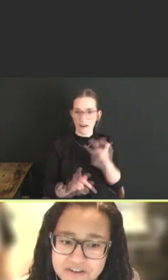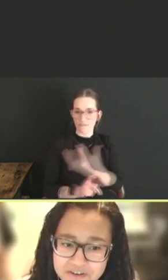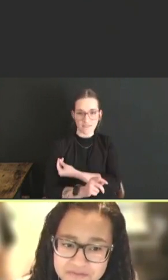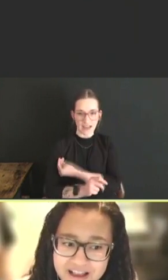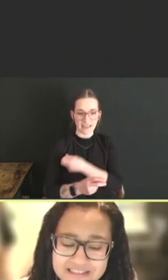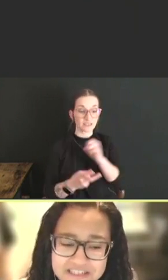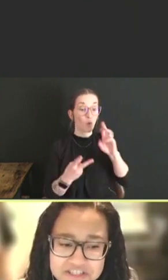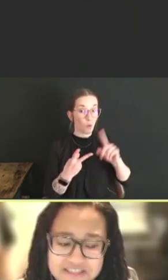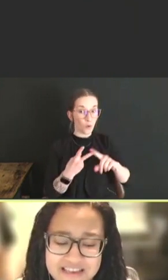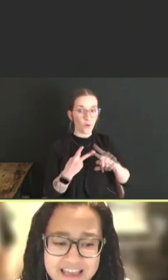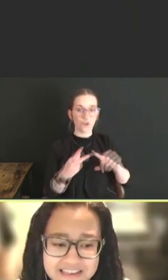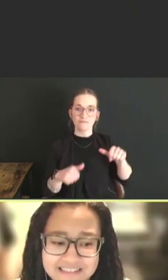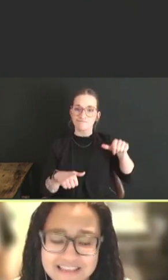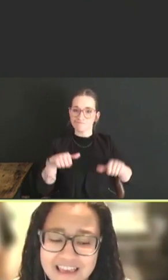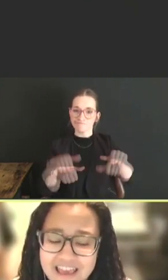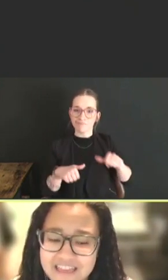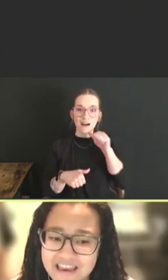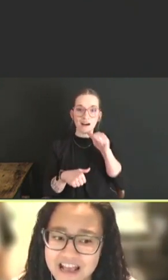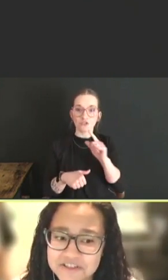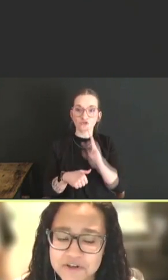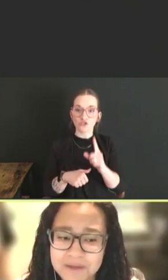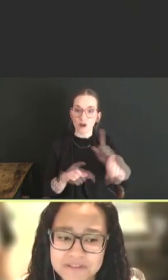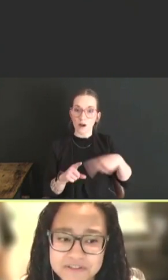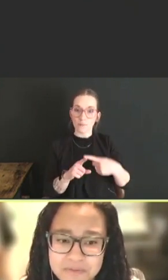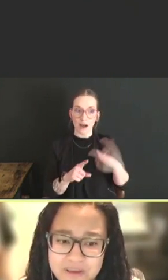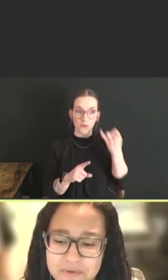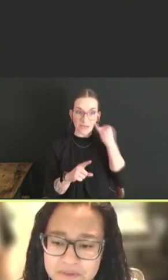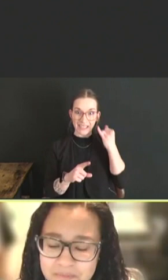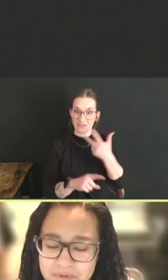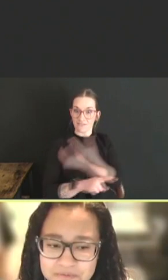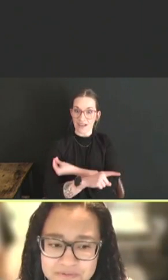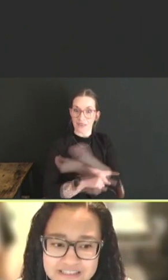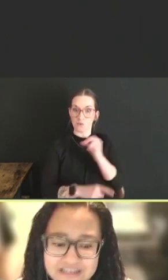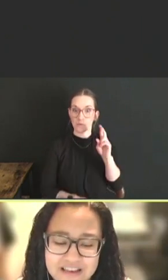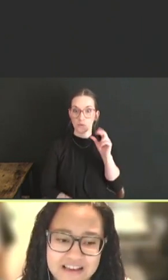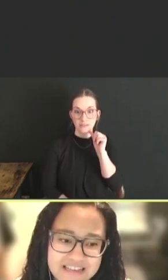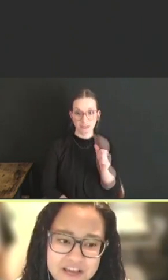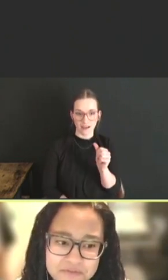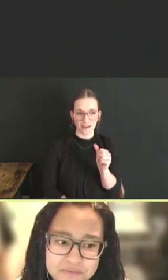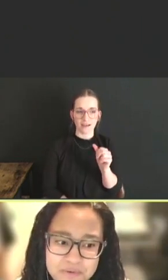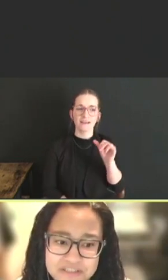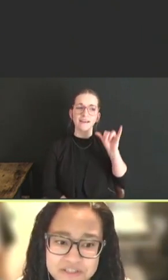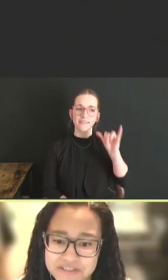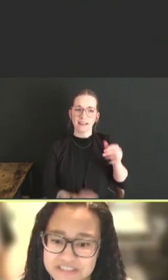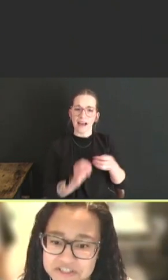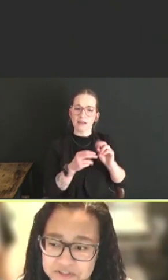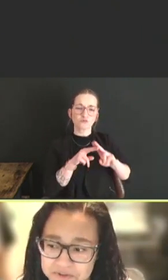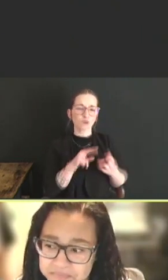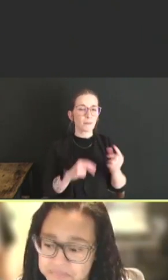of their vaccination status. That has dropped a little bit with our most recent data from 2022.